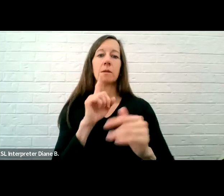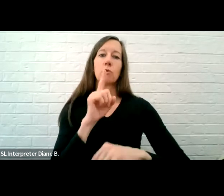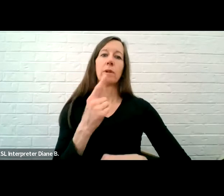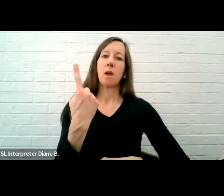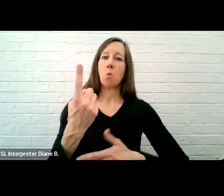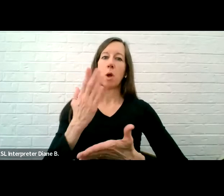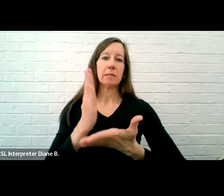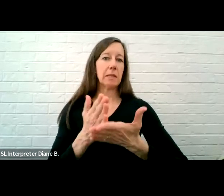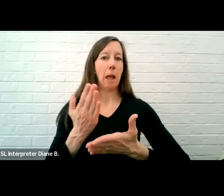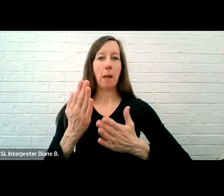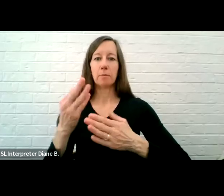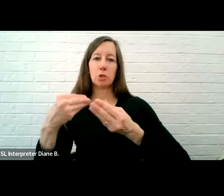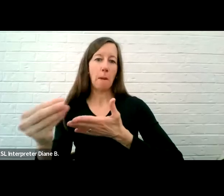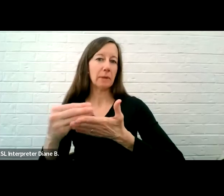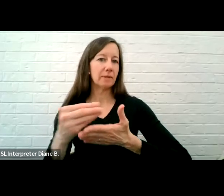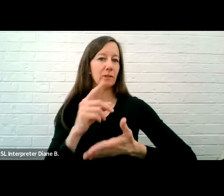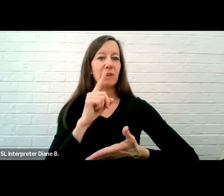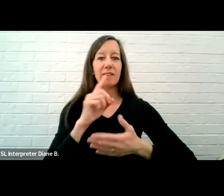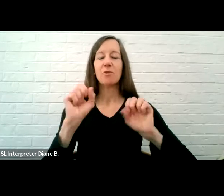resources on housing and community services.